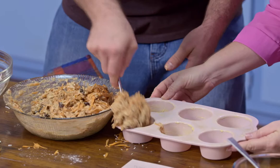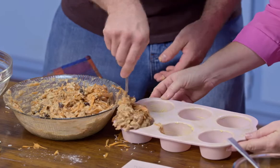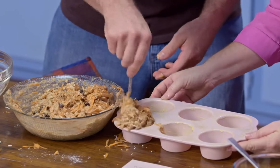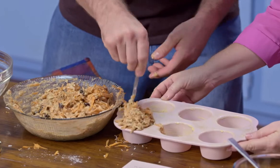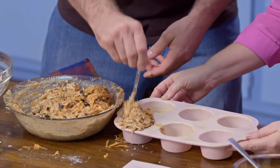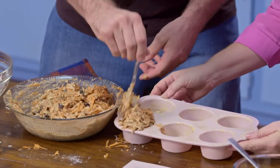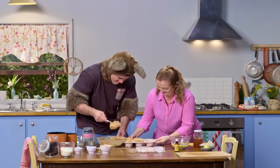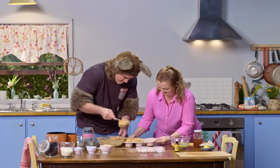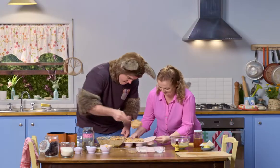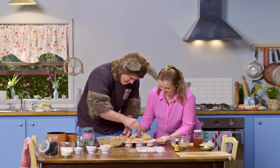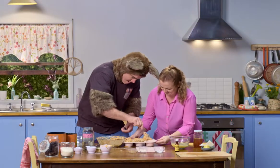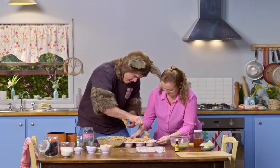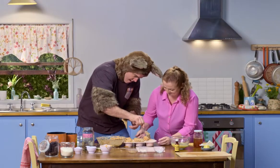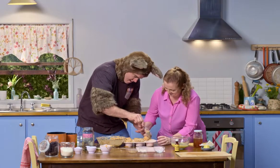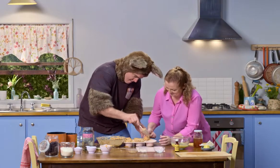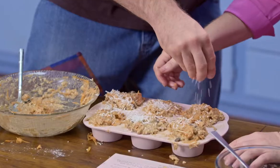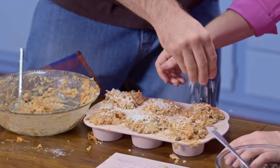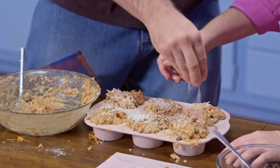In there. This one.